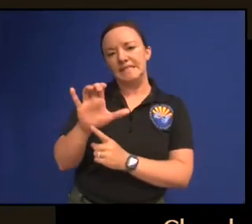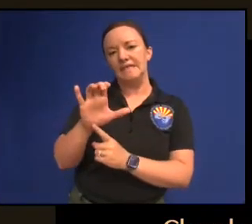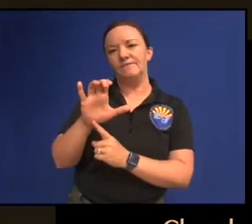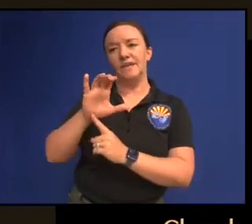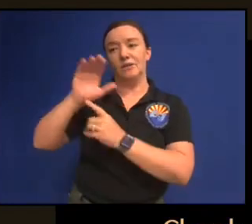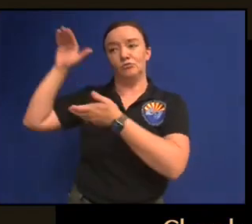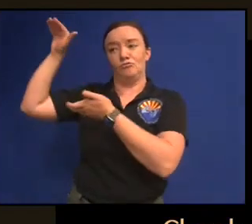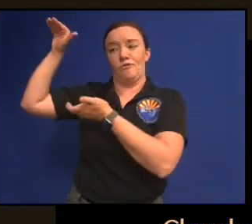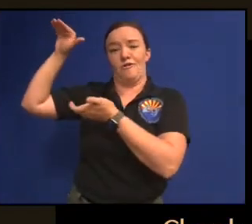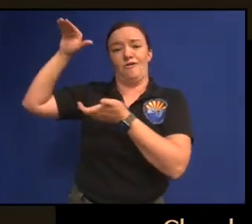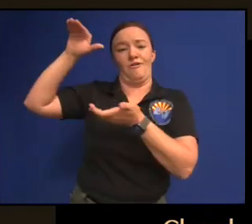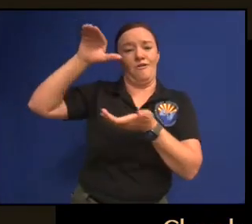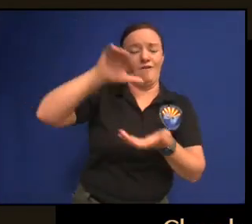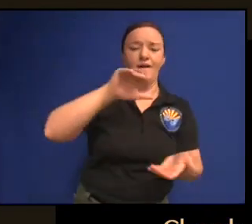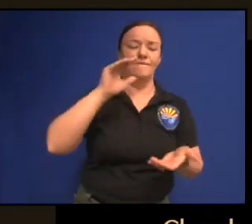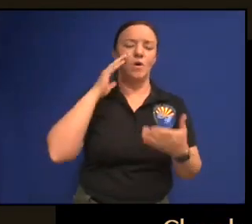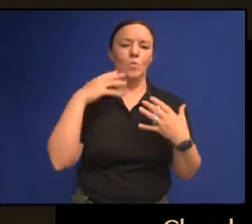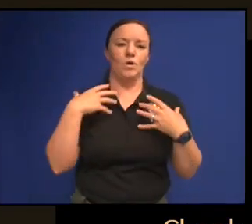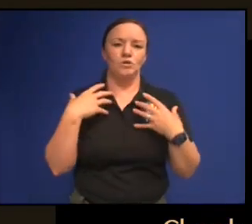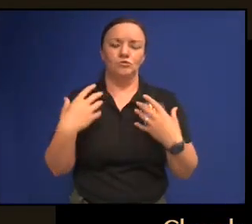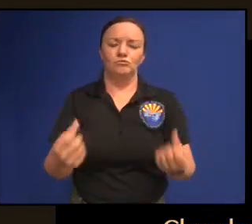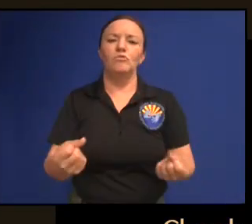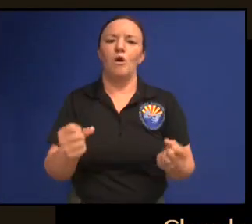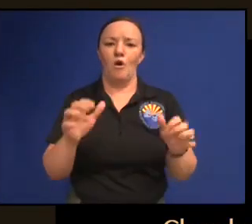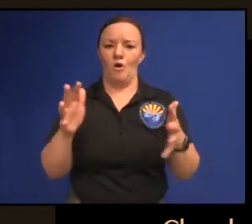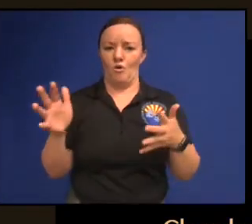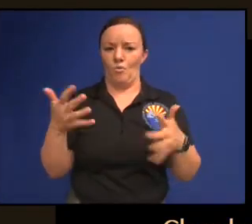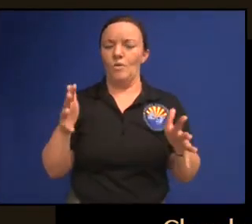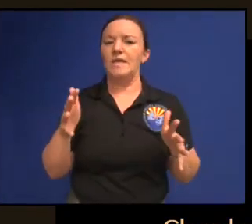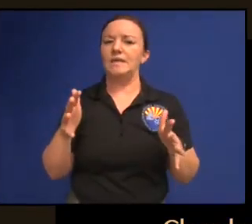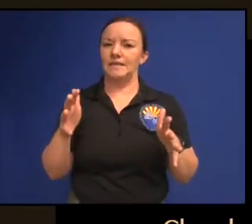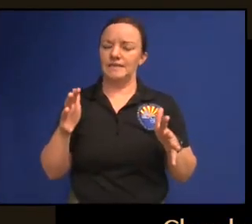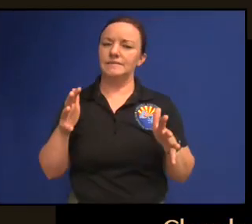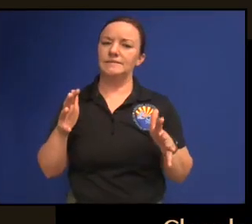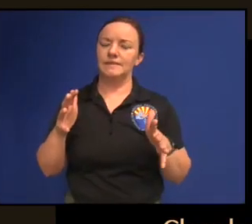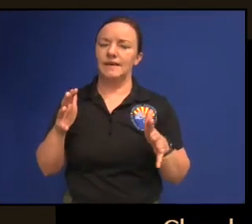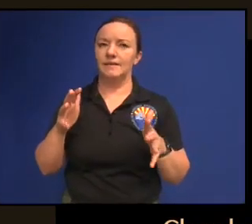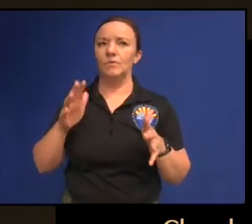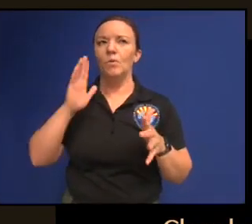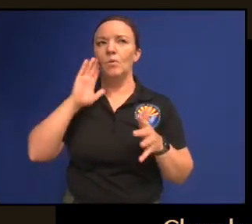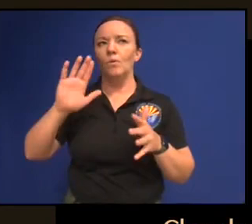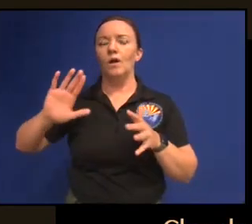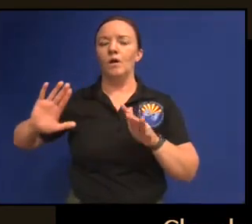WE ARE EXPECTING CRITICAL FIRE WEATHER SUNDAY, MONDAY, TUESDAY.